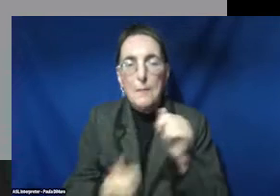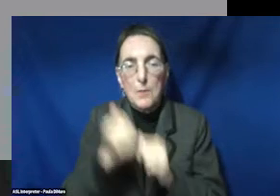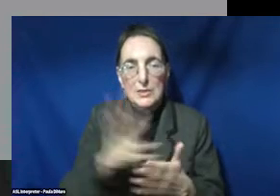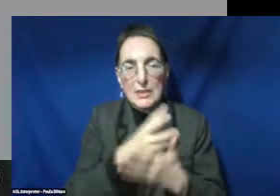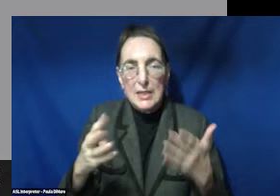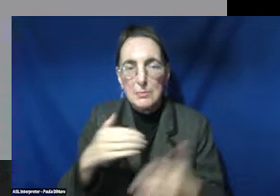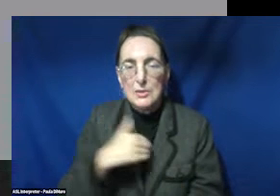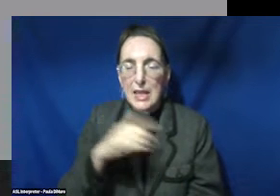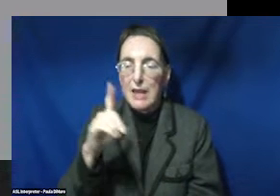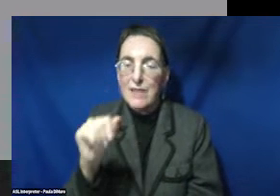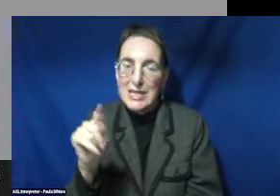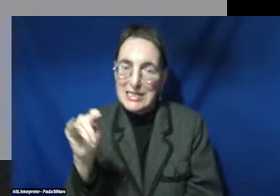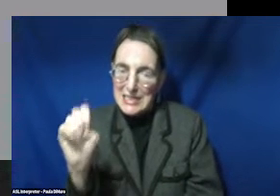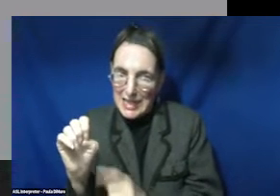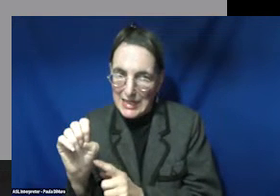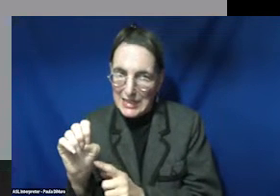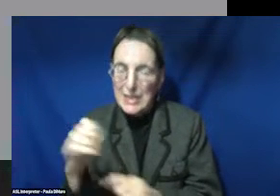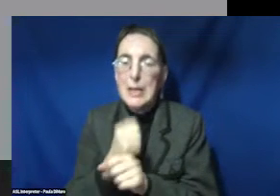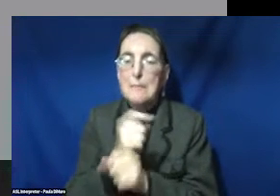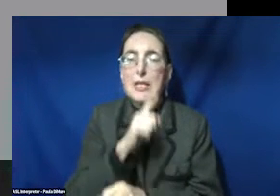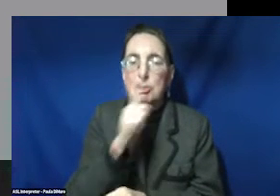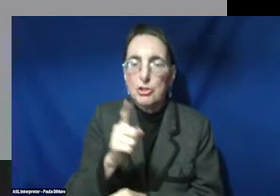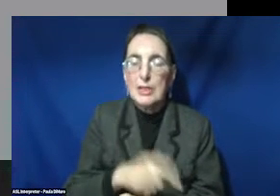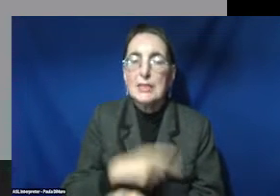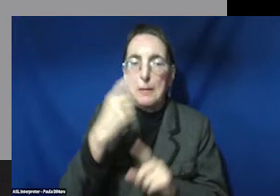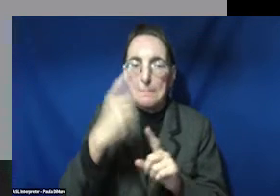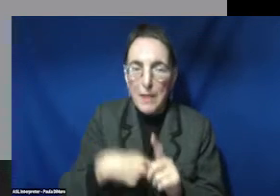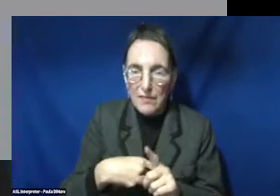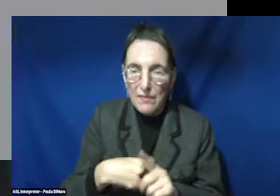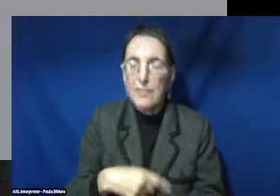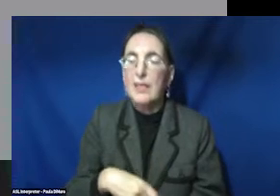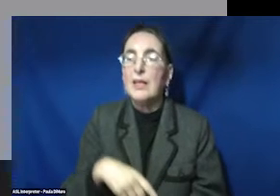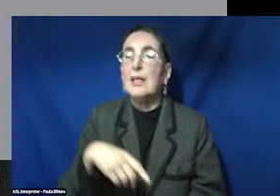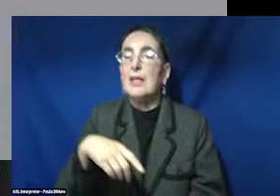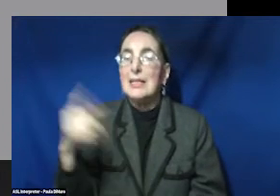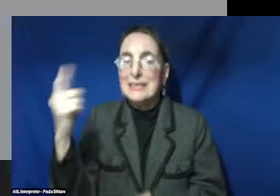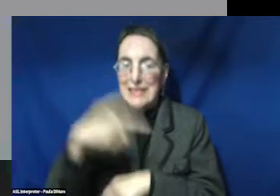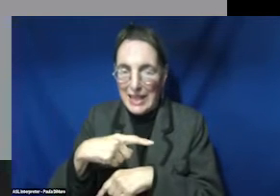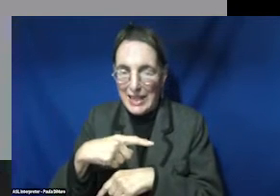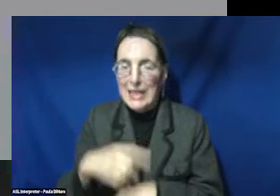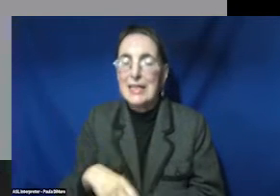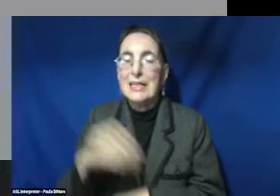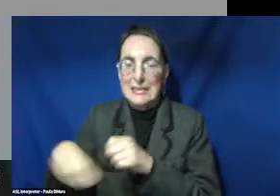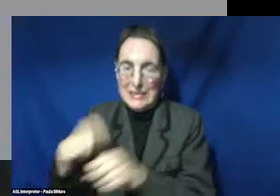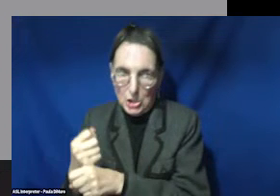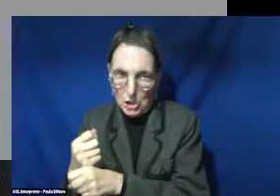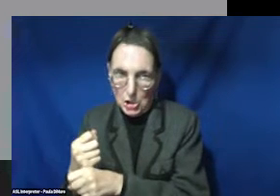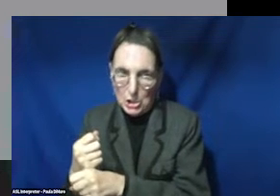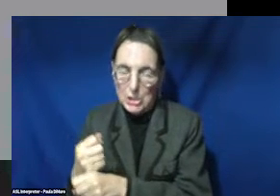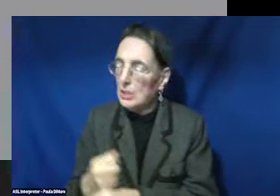Just make sure it is in a mm/dd/yyyy format. It cannot intake text.